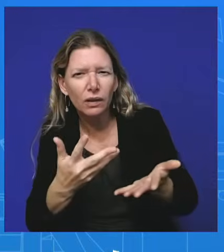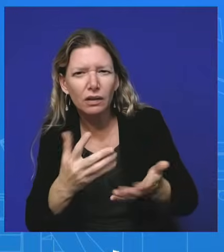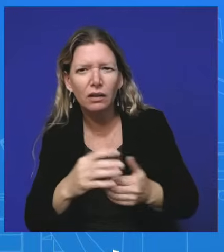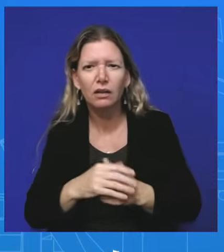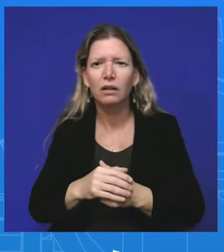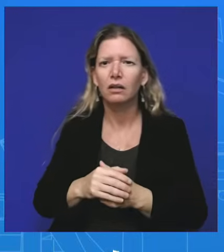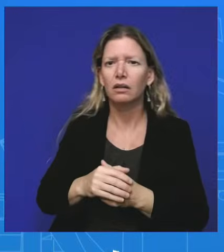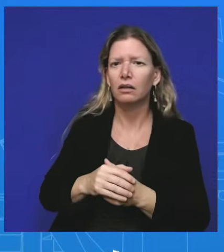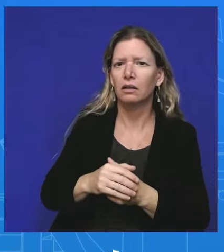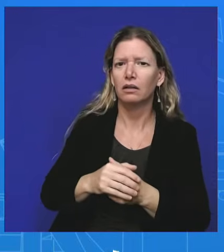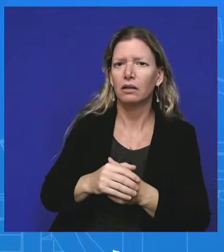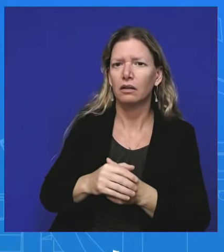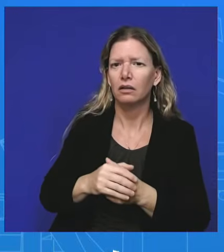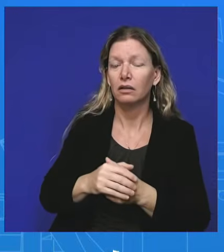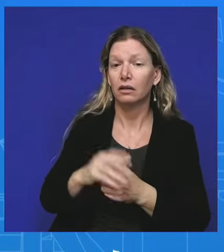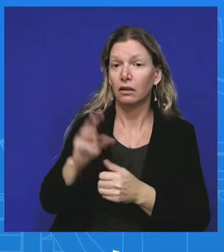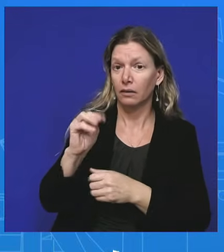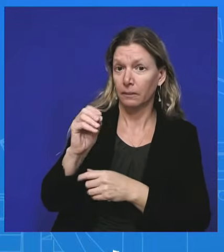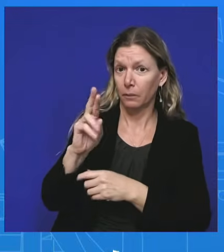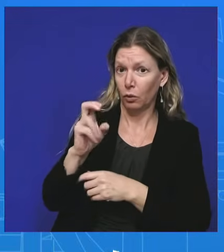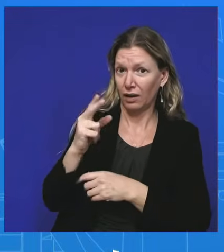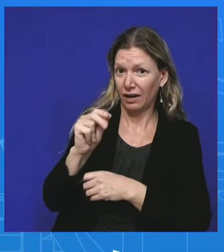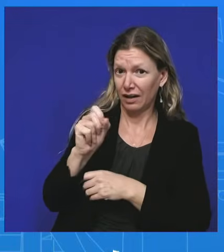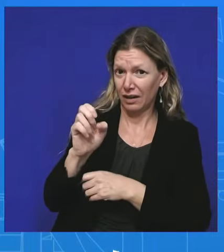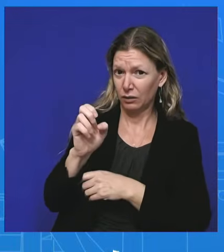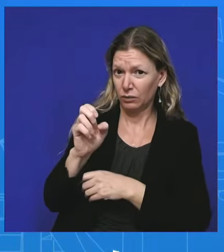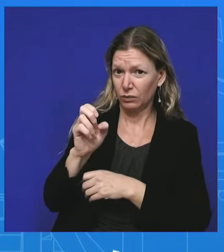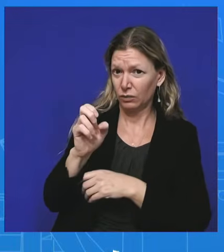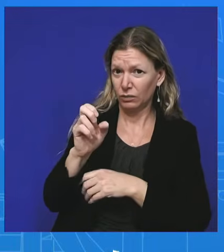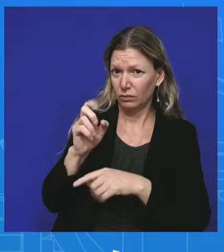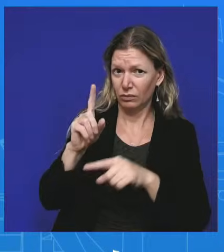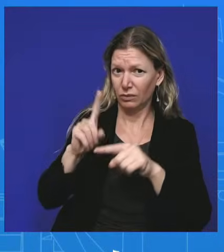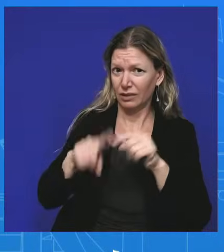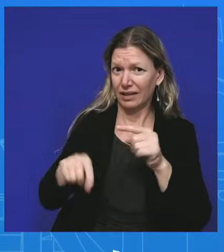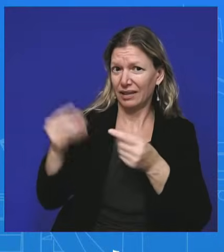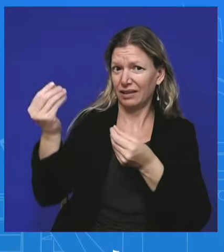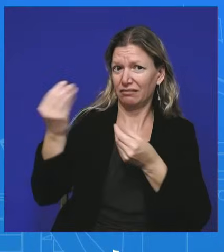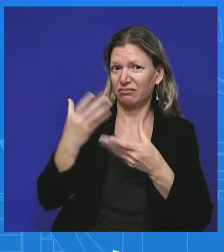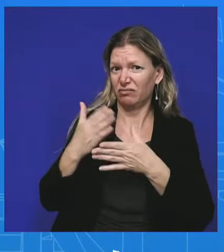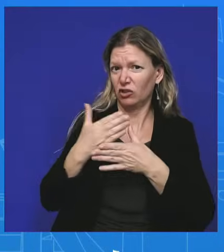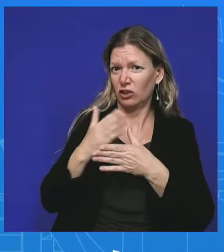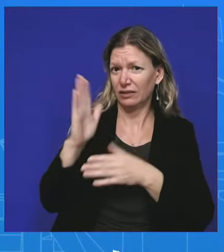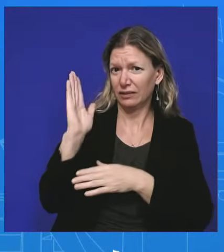Ms. Jean-Pierre: Yeah. The Press: But is the President mindful of how Black students who are protesting in campus